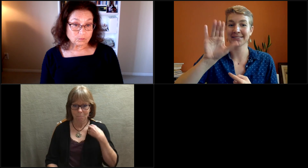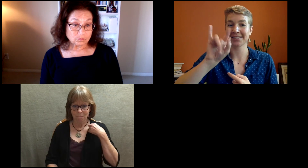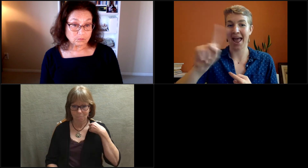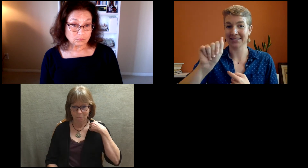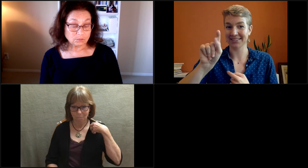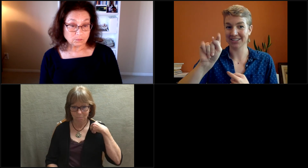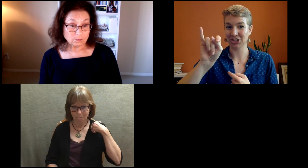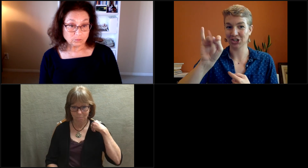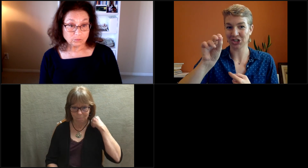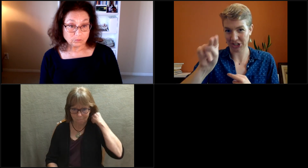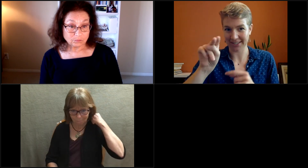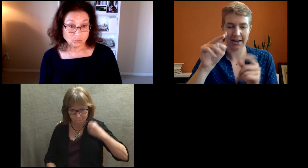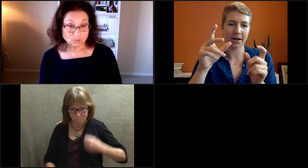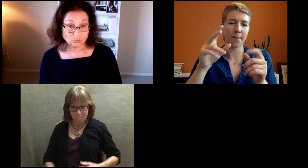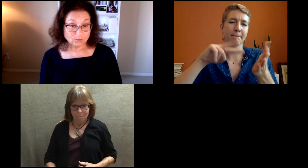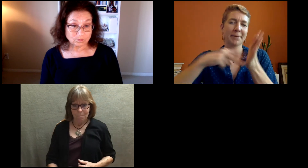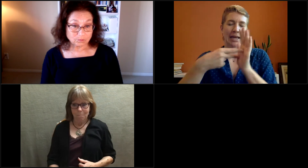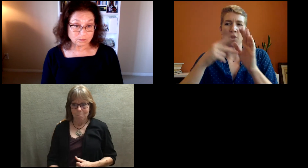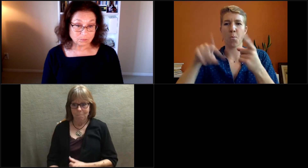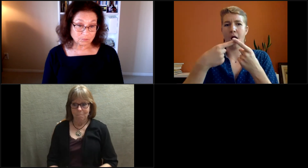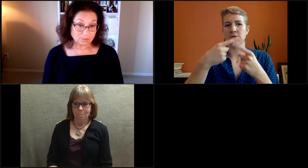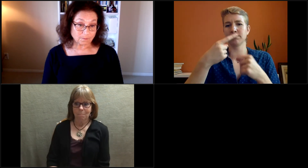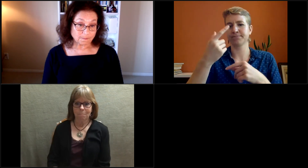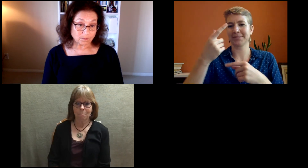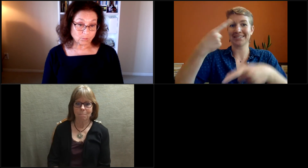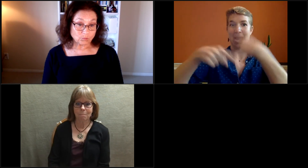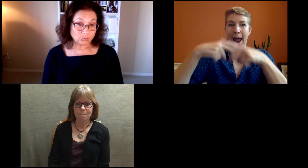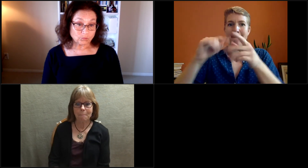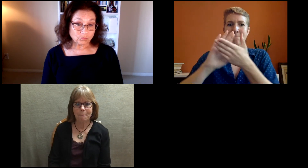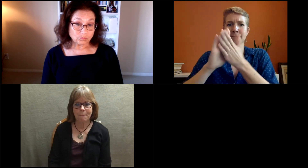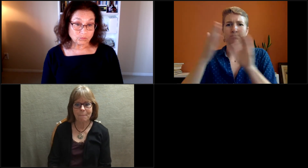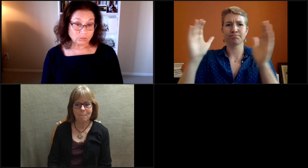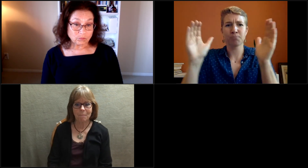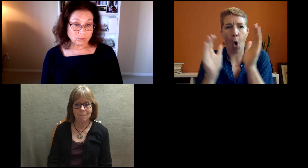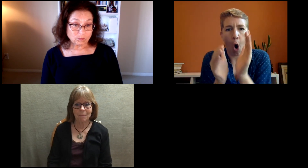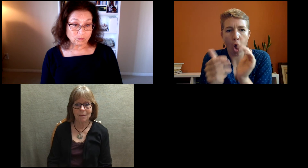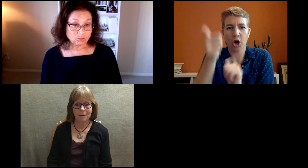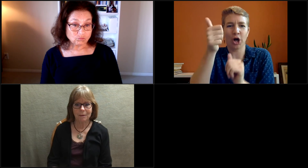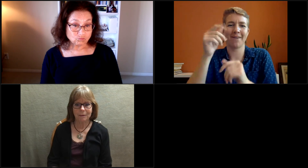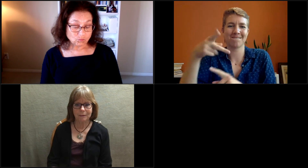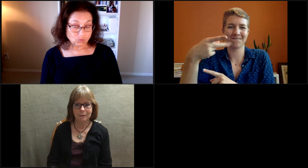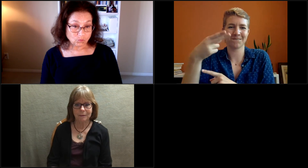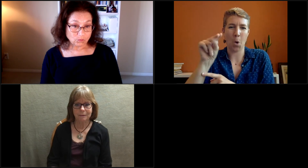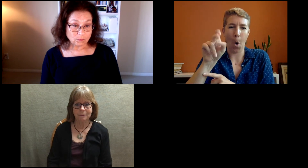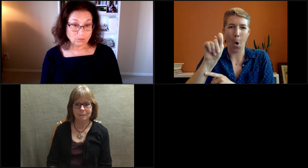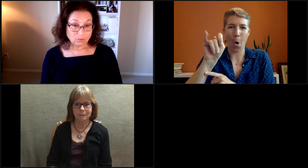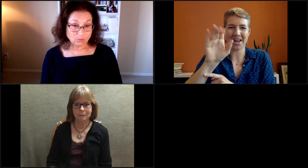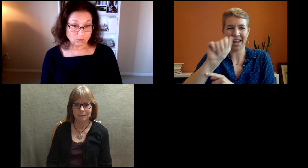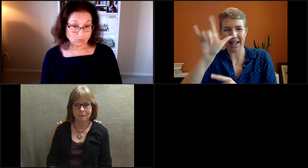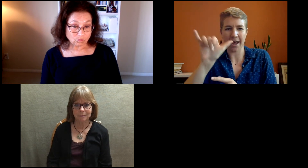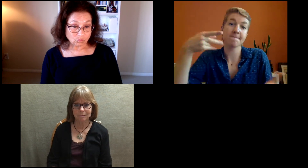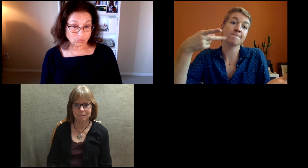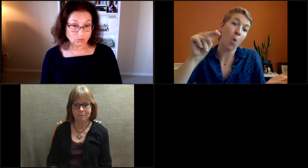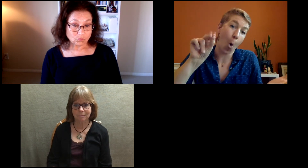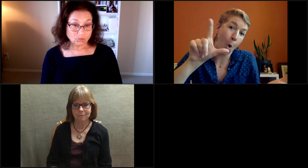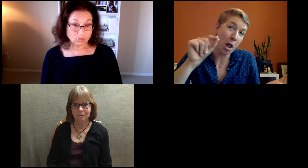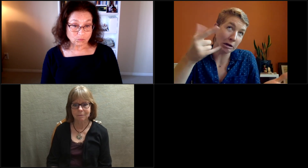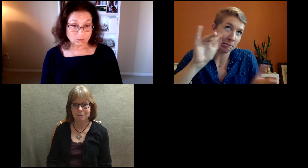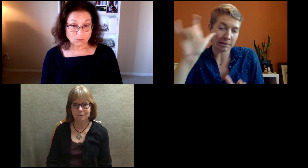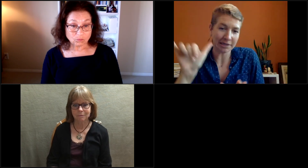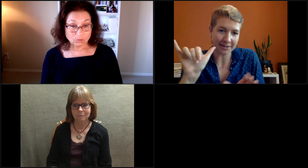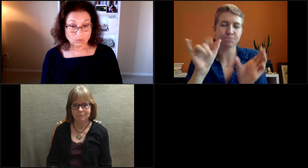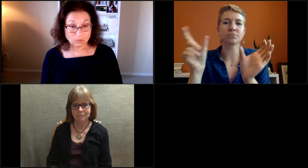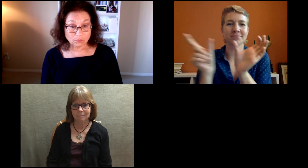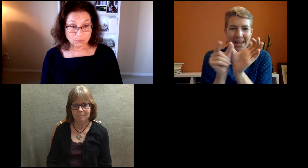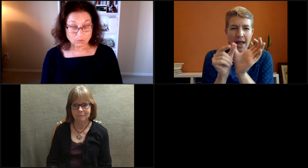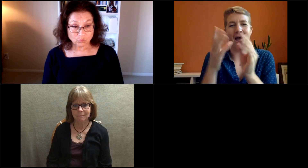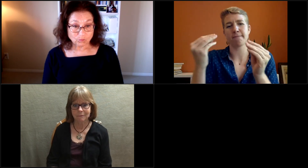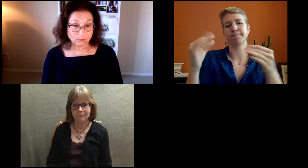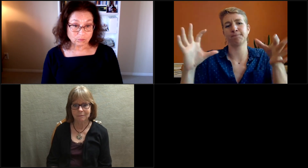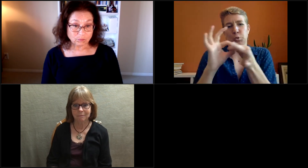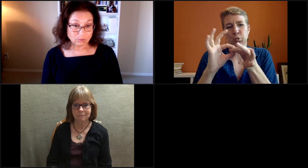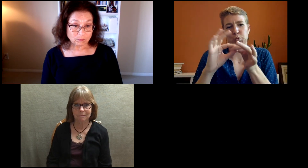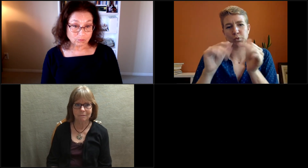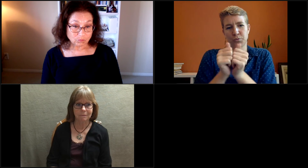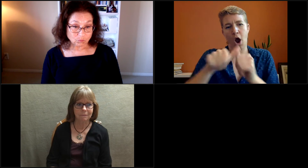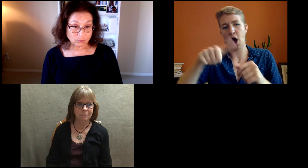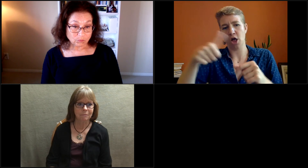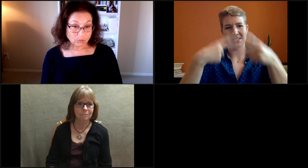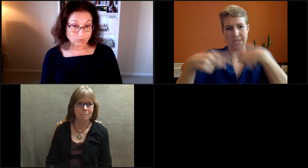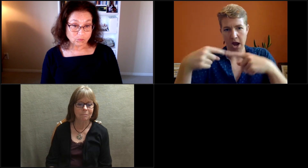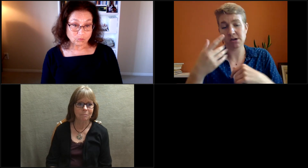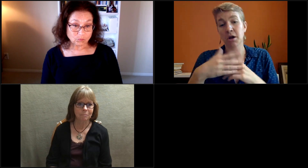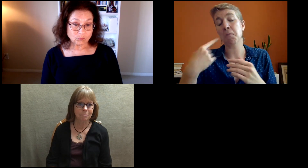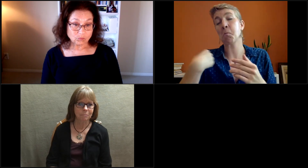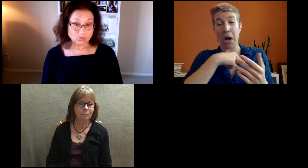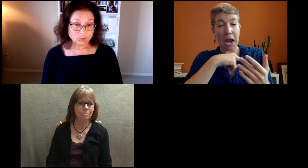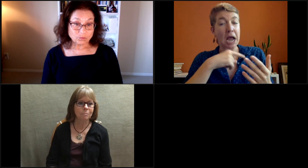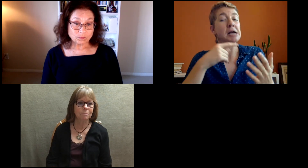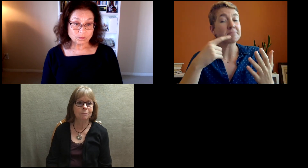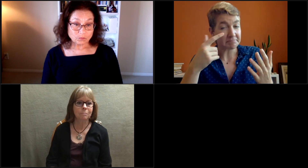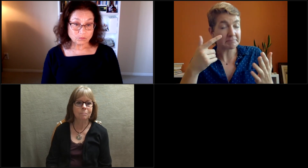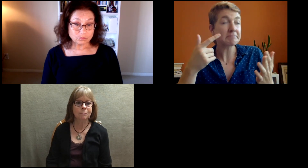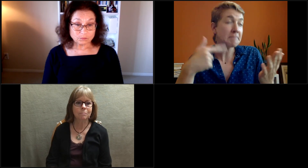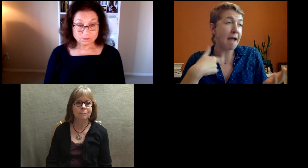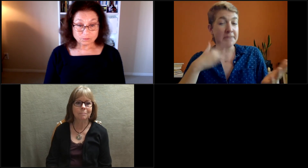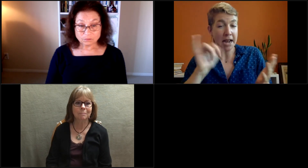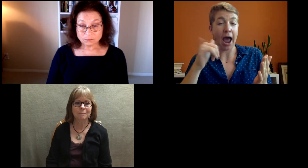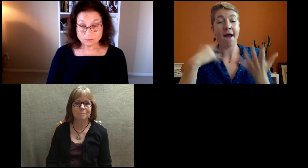So, when you’re talking about the cliticization, which is when a sign becomes smaller, it becomes phonetically, phonologically reduced, and fused with other signs.